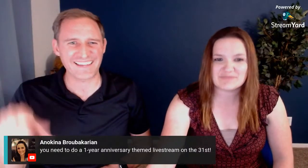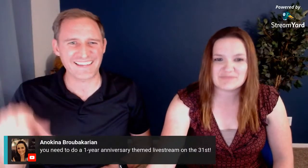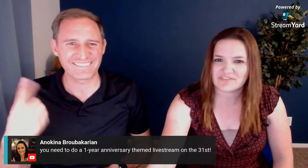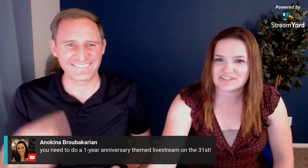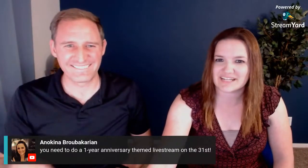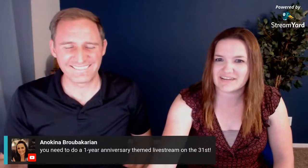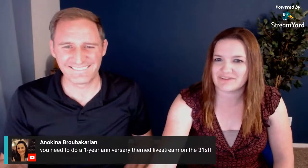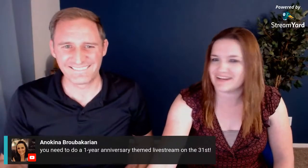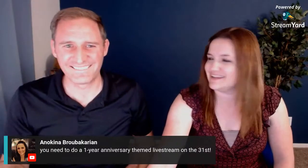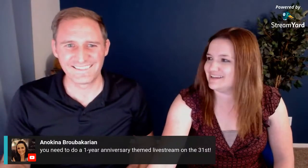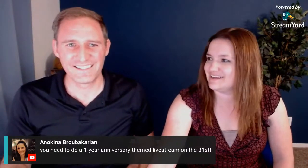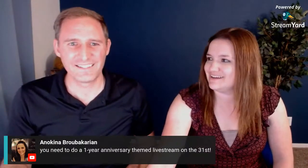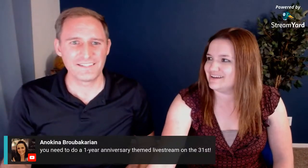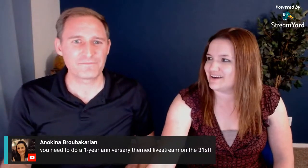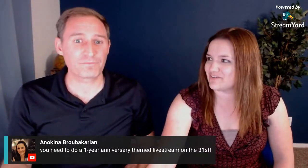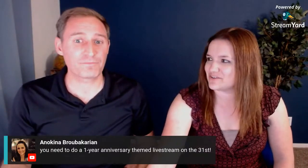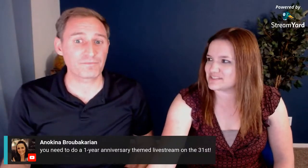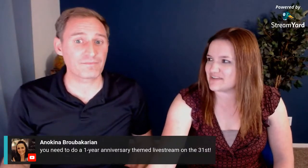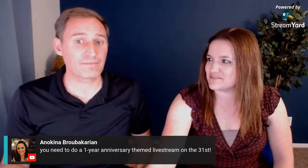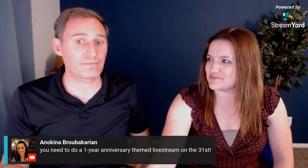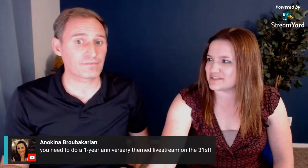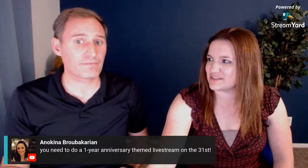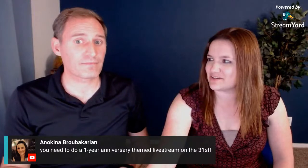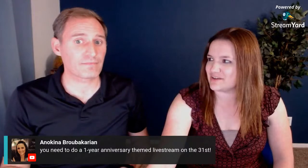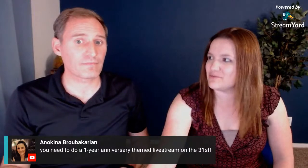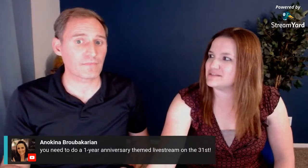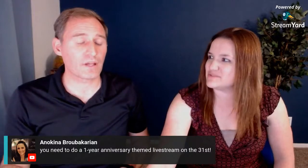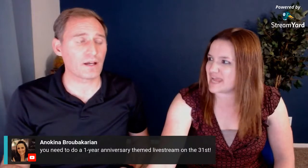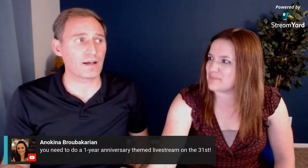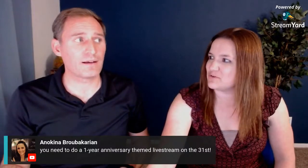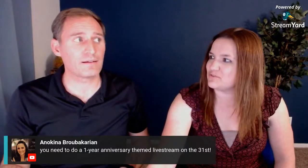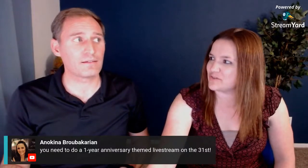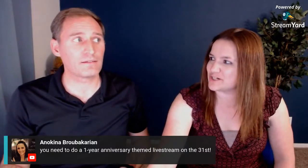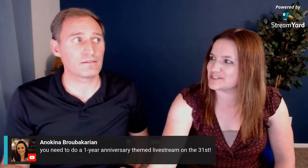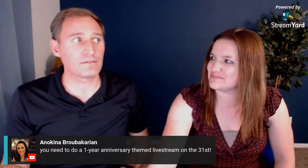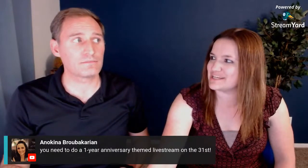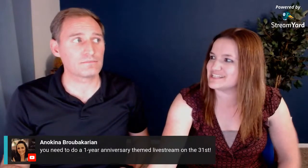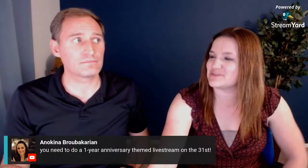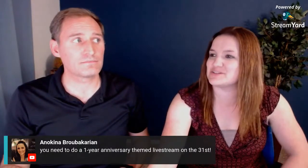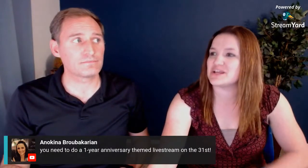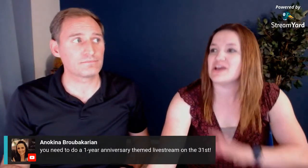was our first time right our first live stream was on the third it was april 1st because there was